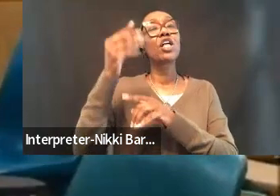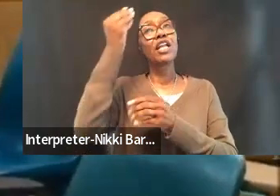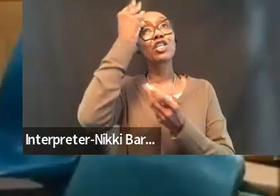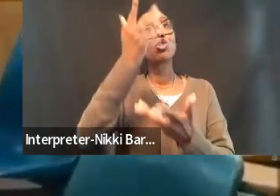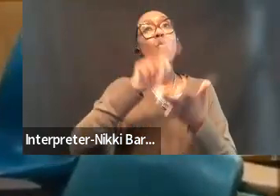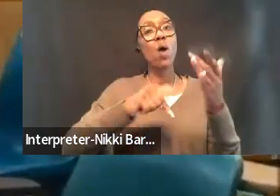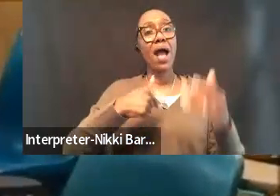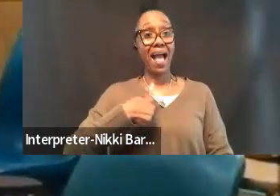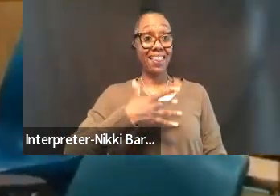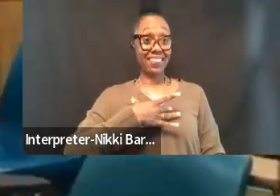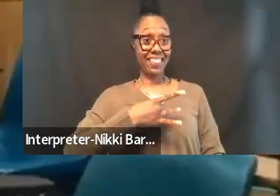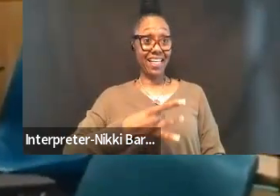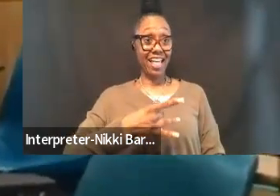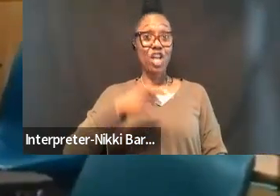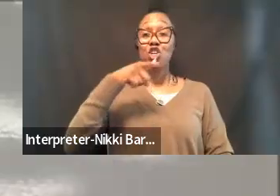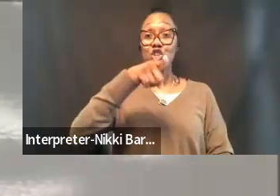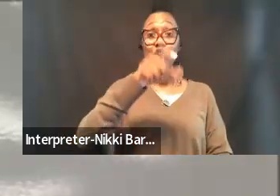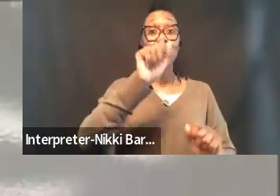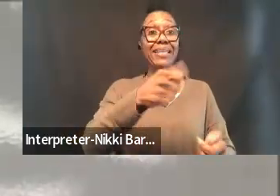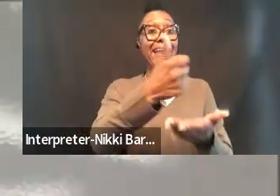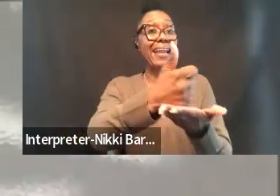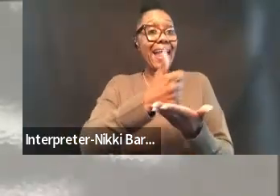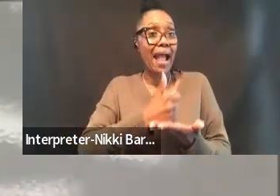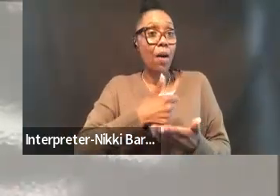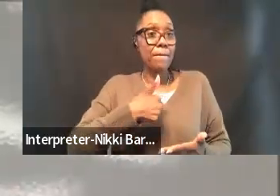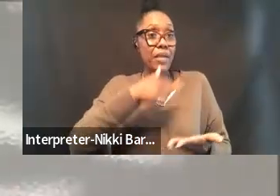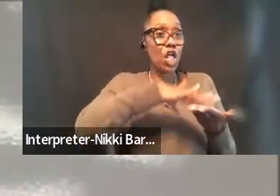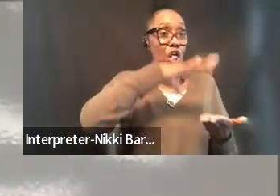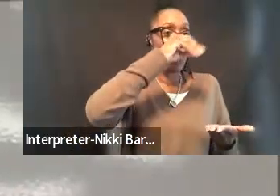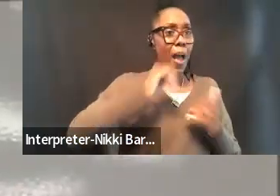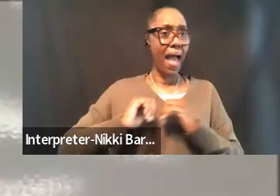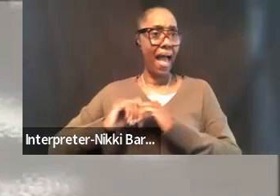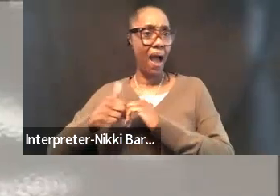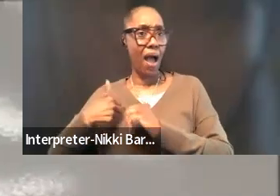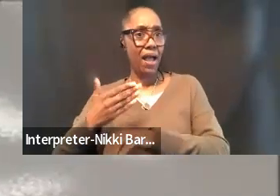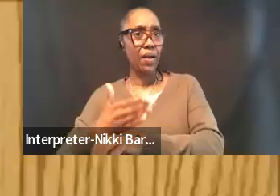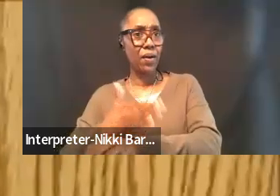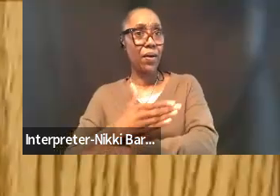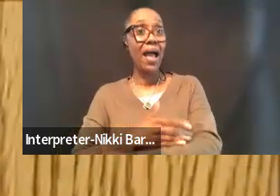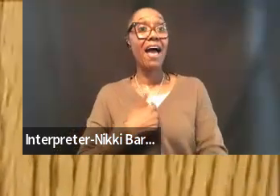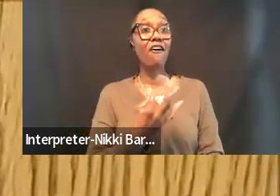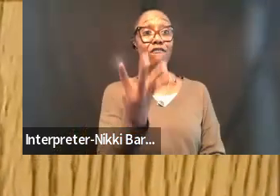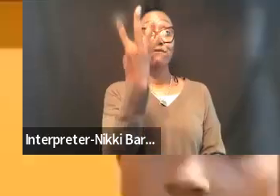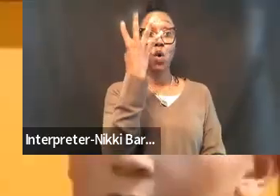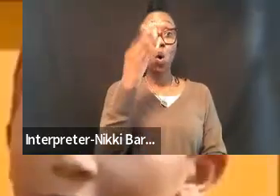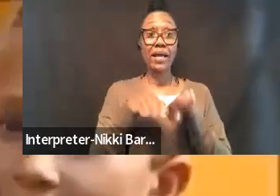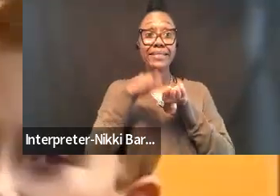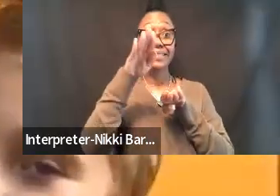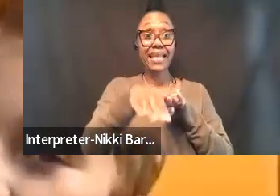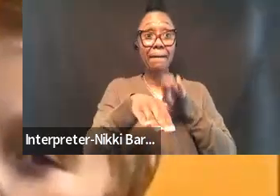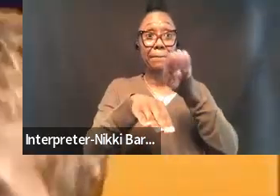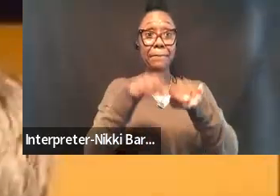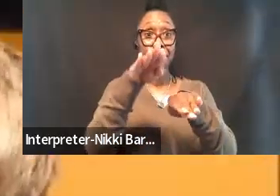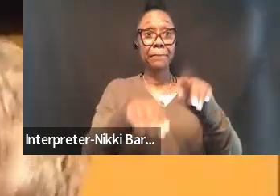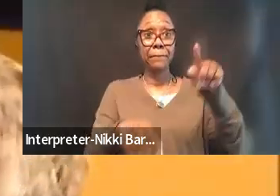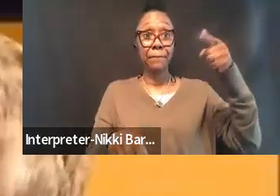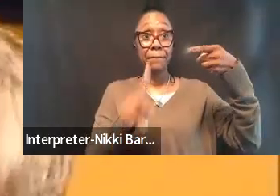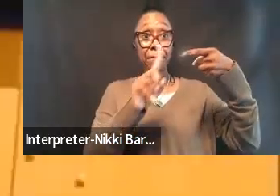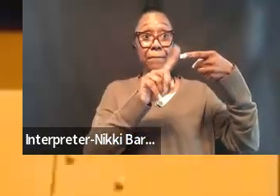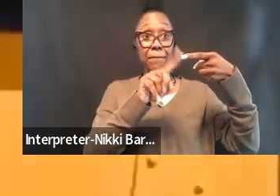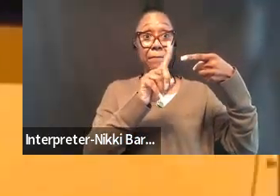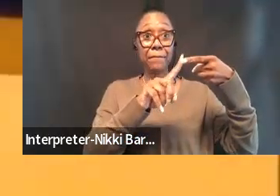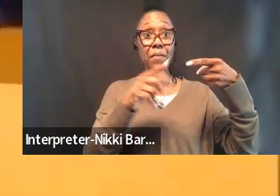This way, you can help me learn how to learn. Into a 4 step process. Step one, I'd love to solve problems.